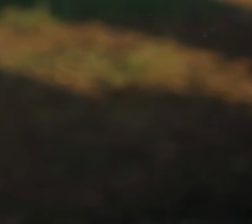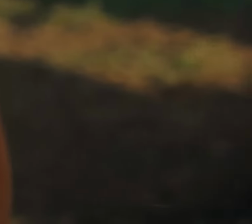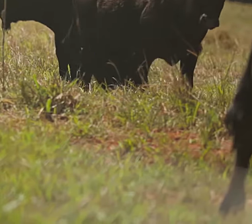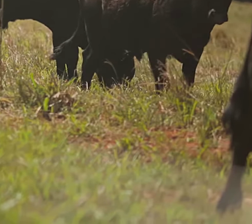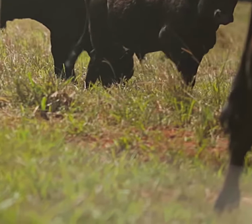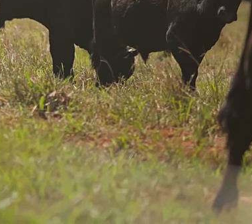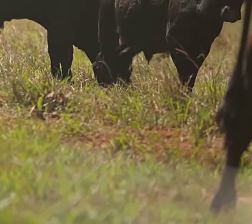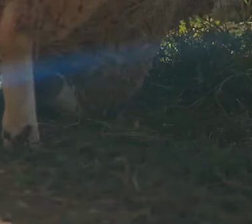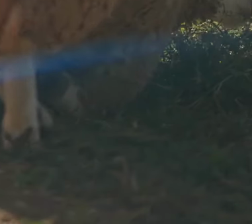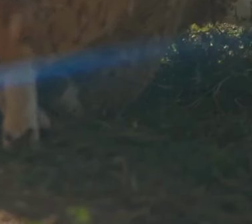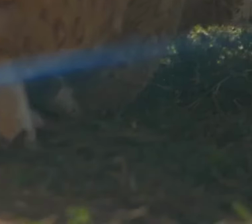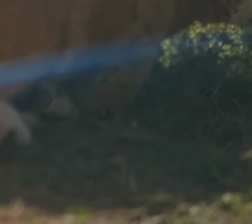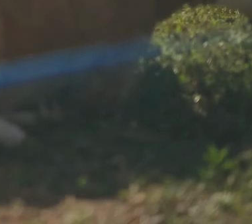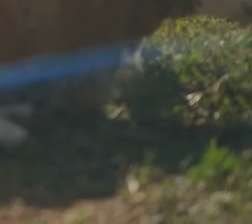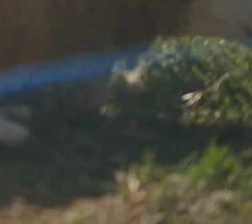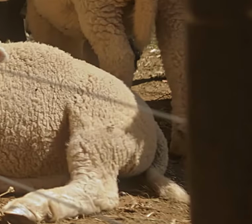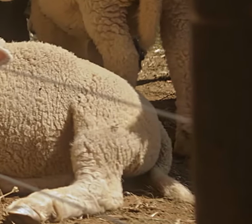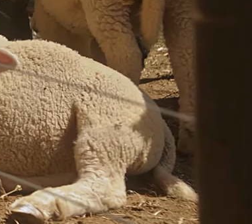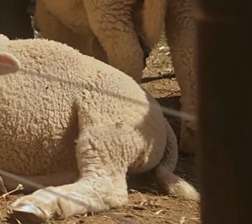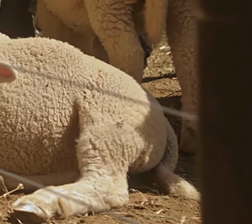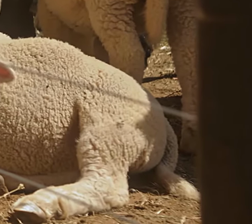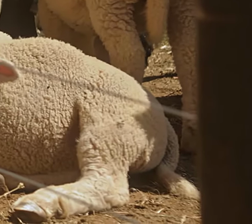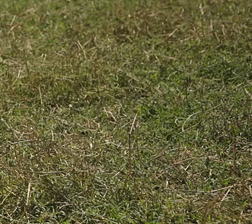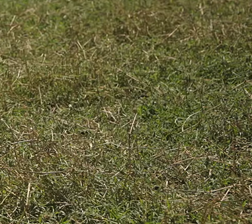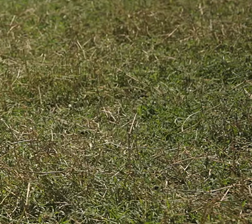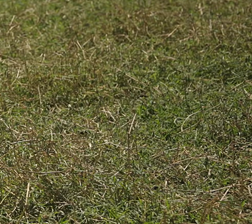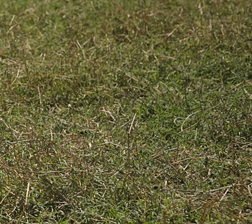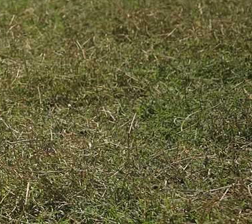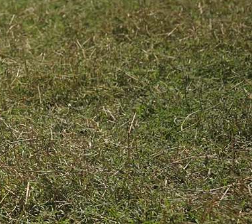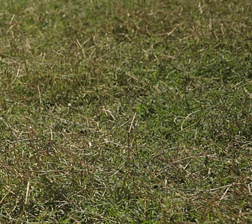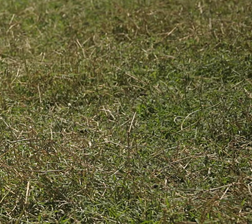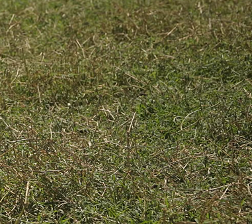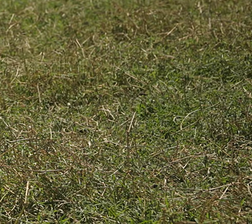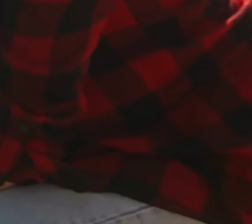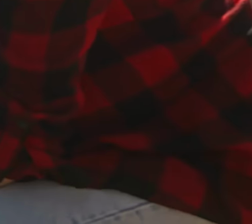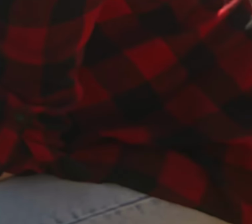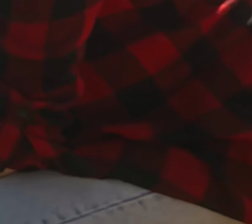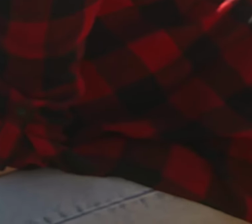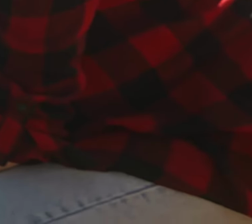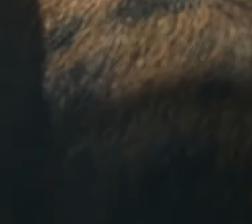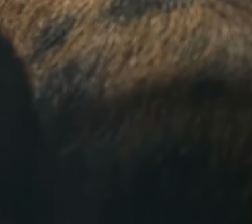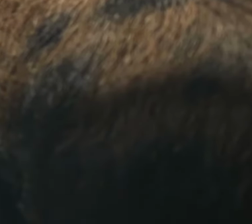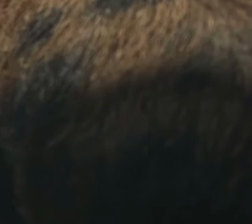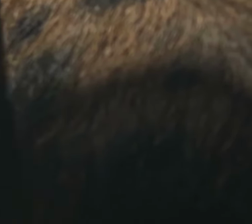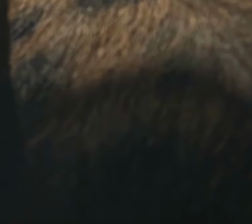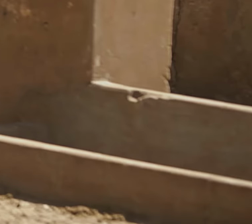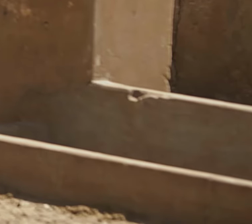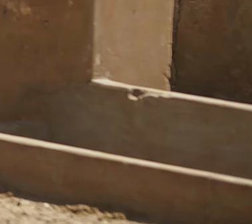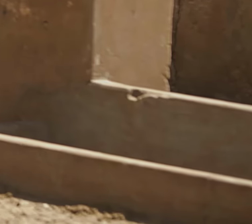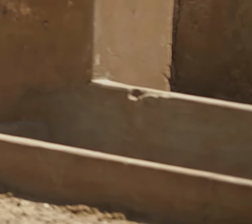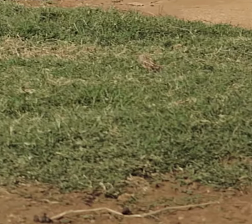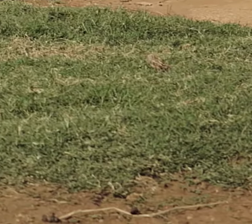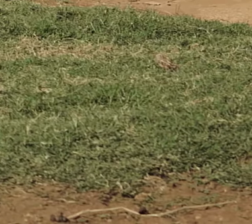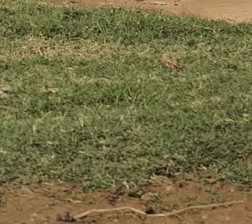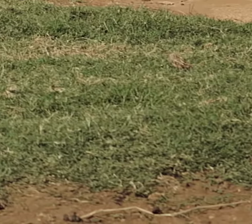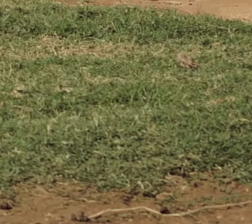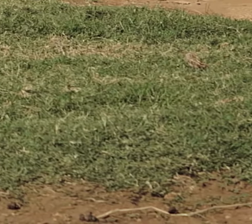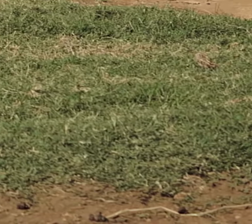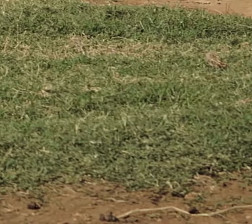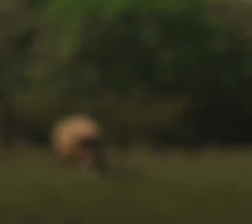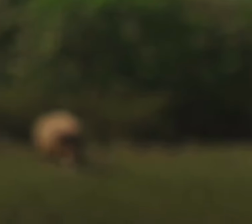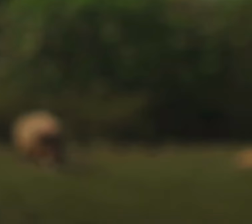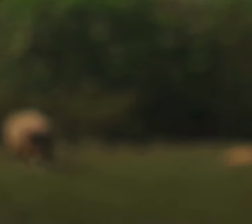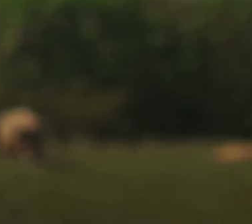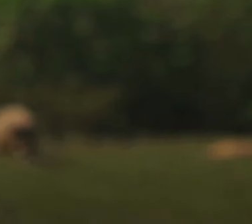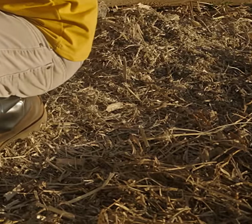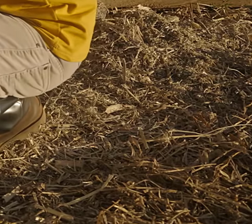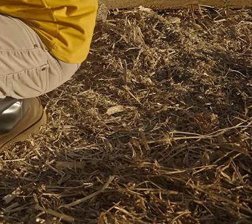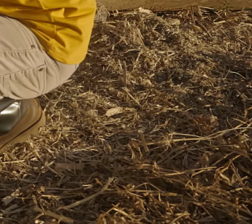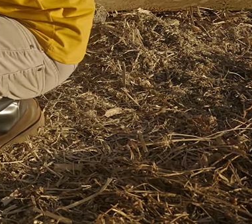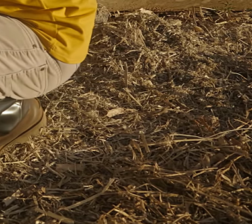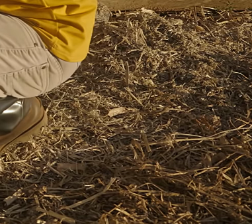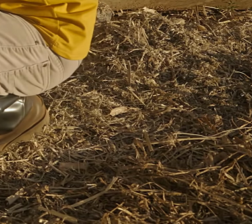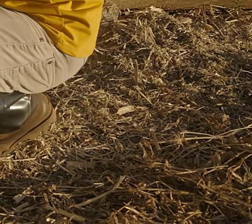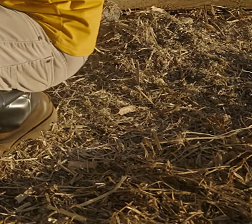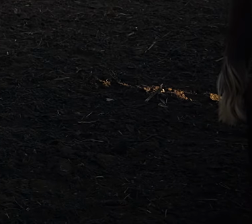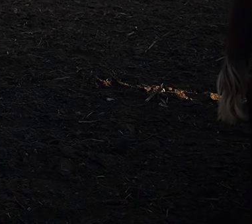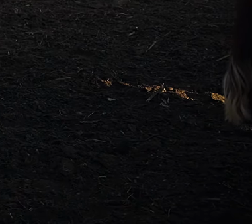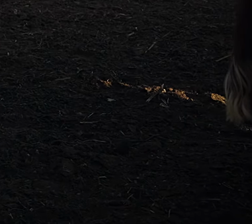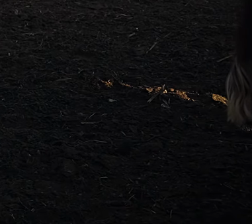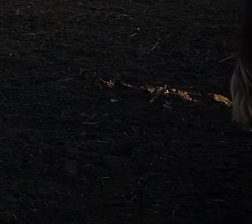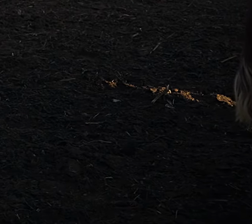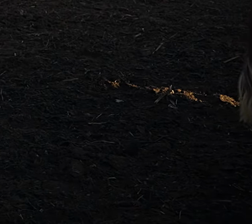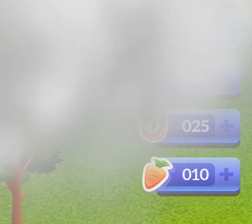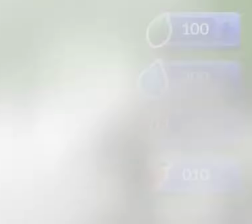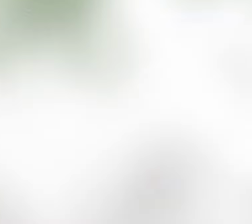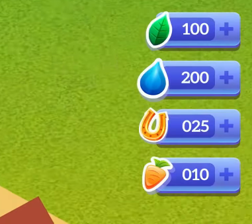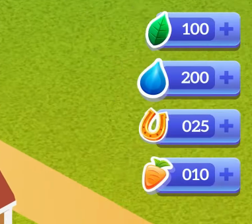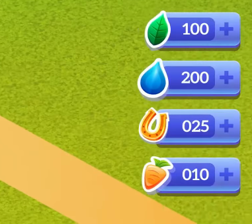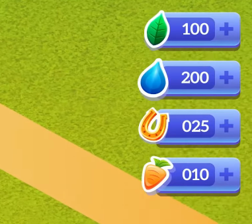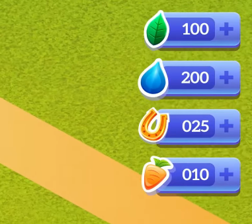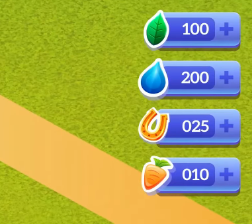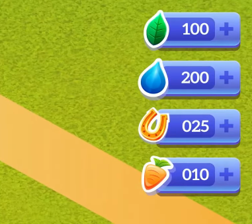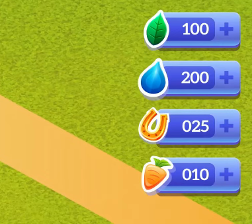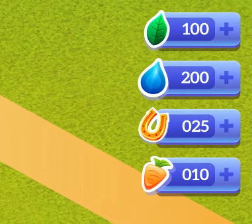[Nature sounds] Soft